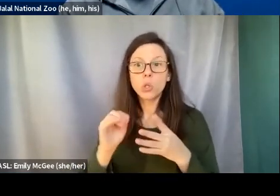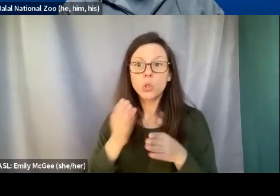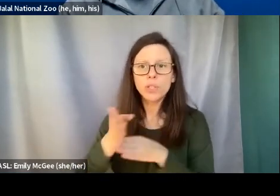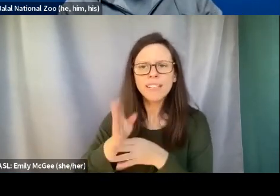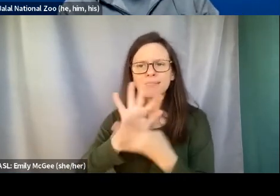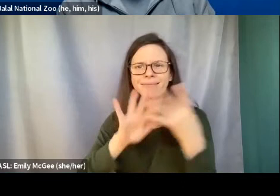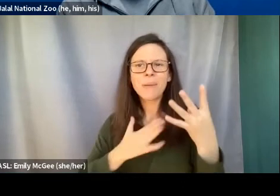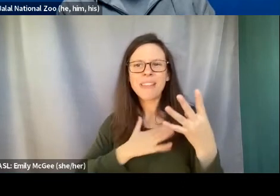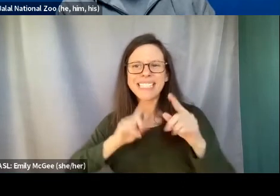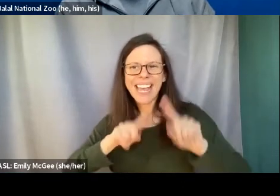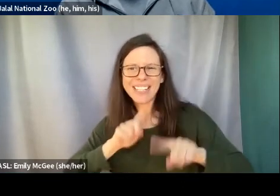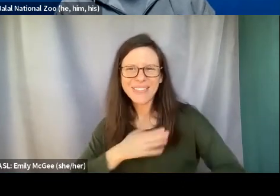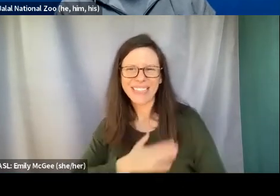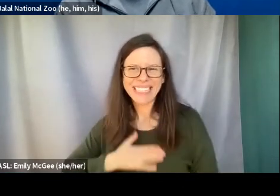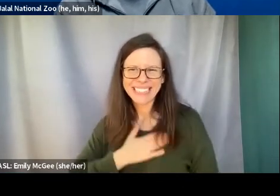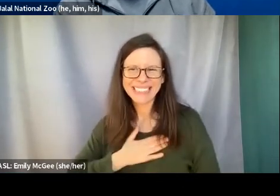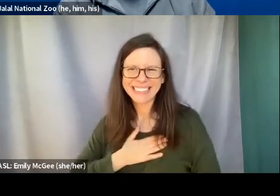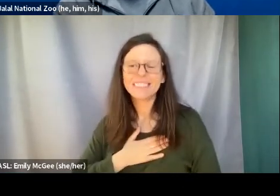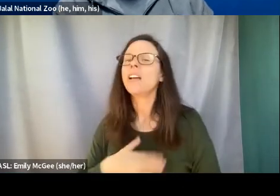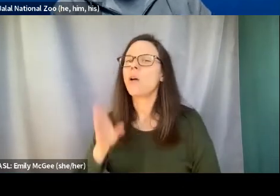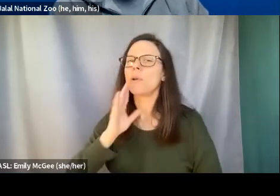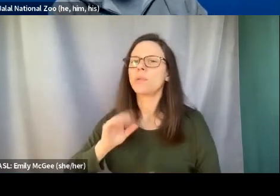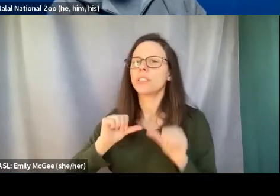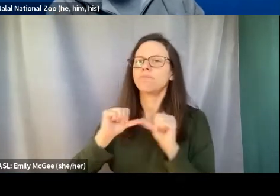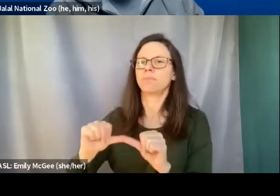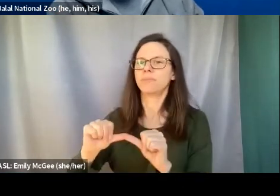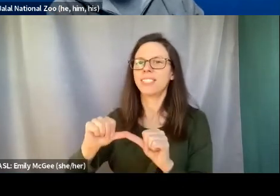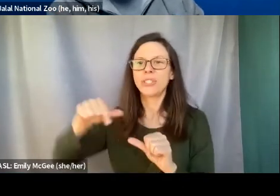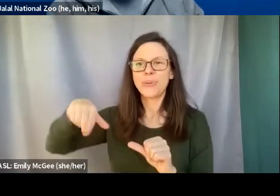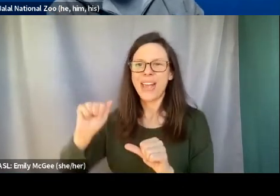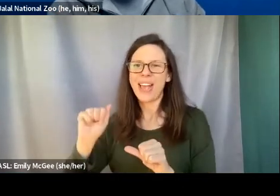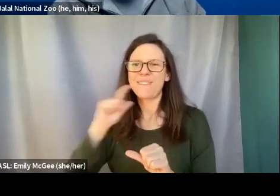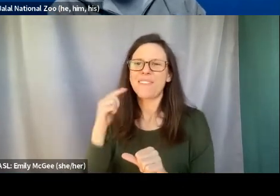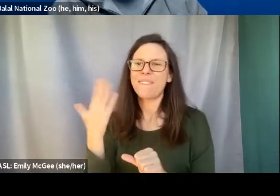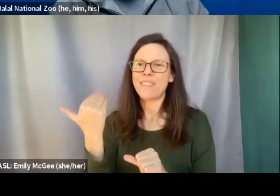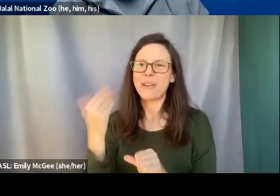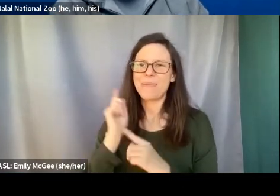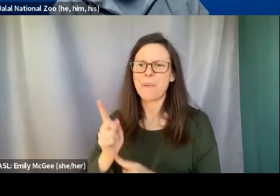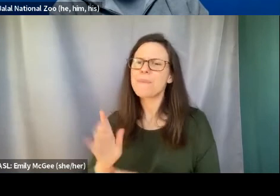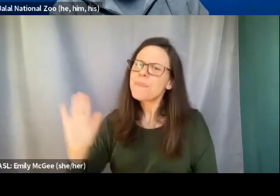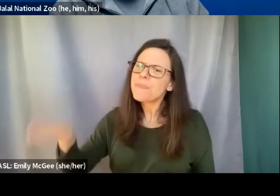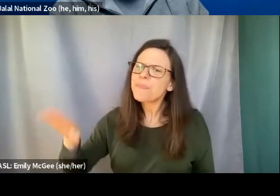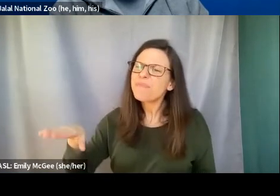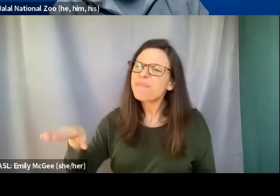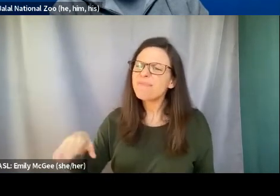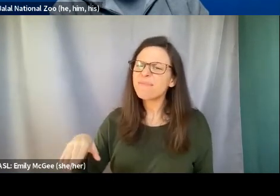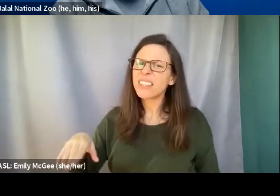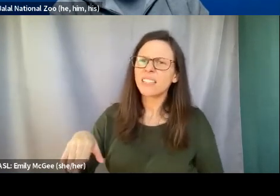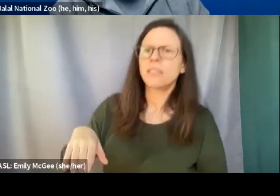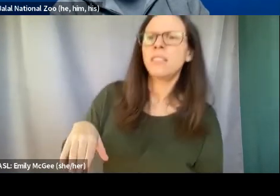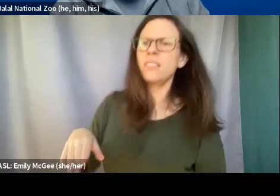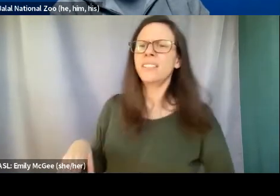in the Q&A. Uh, so Jalal we had a question here of how hard is it to isolate water systems at the zoo?